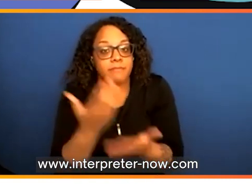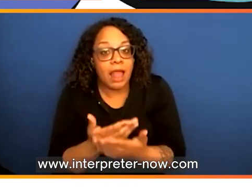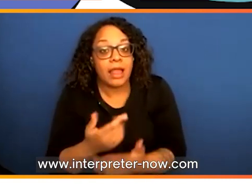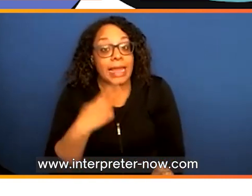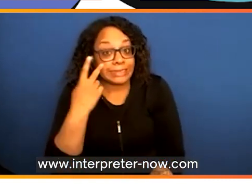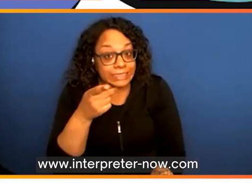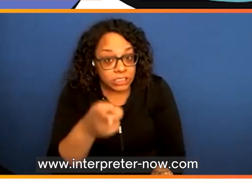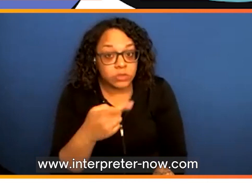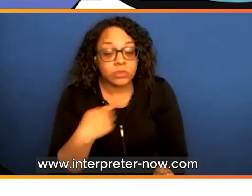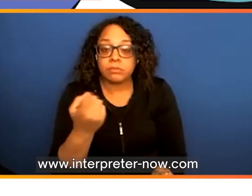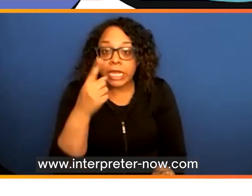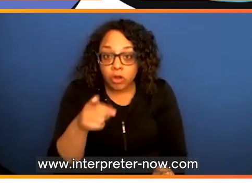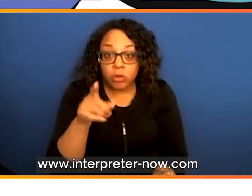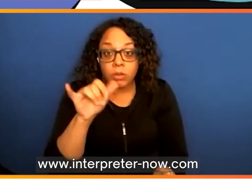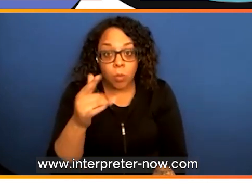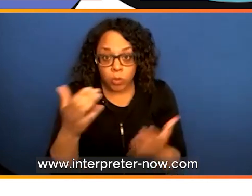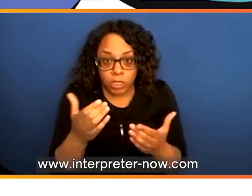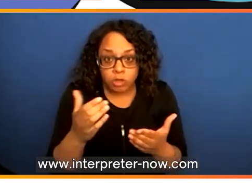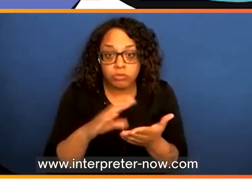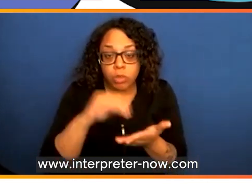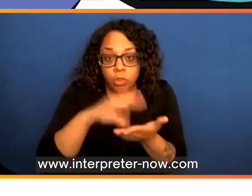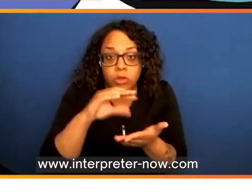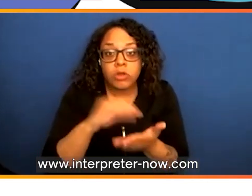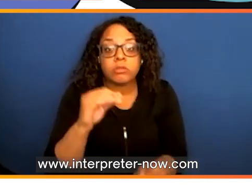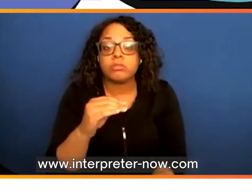and I see you and I hear you if that's the reason that you're here today and learning.